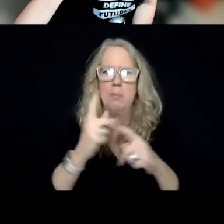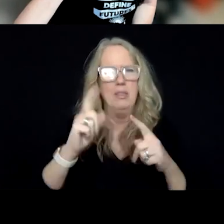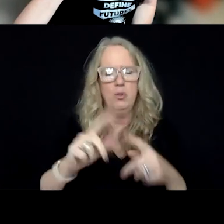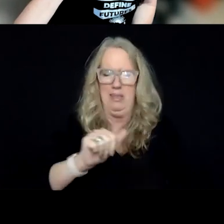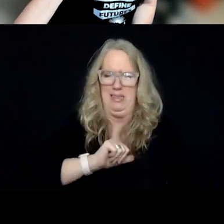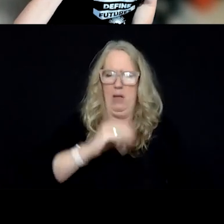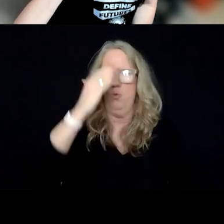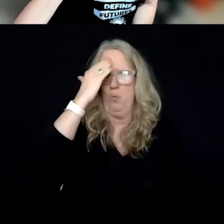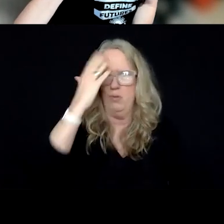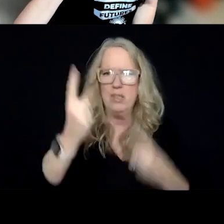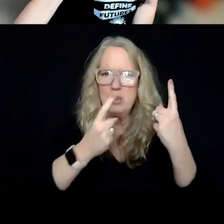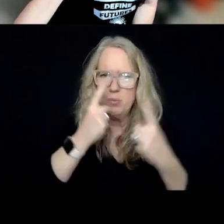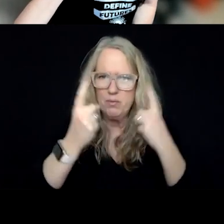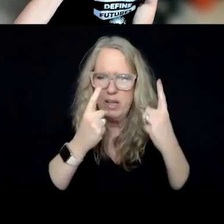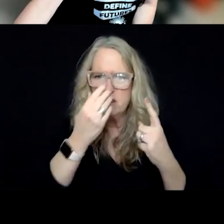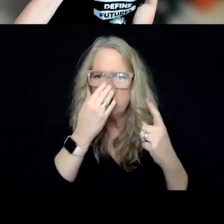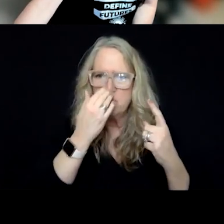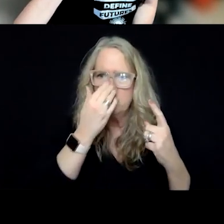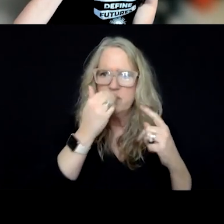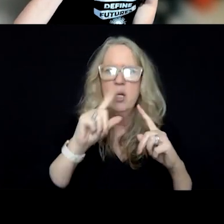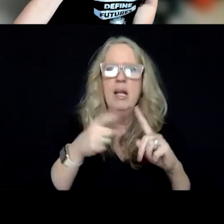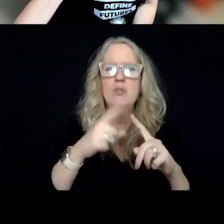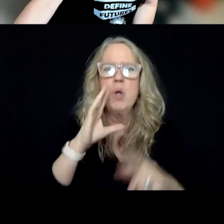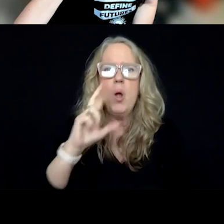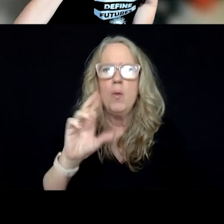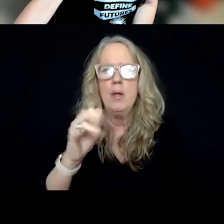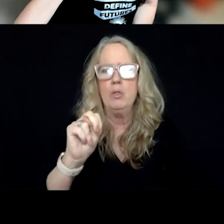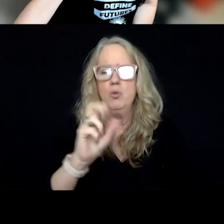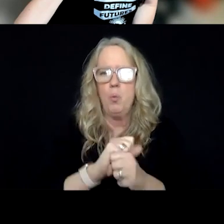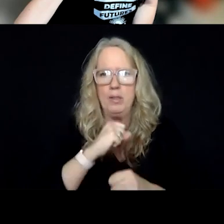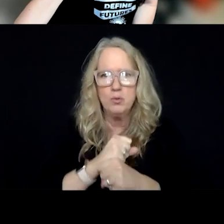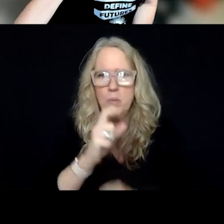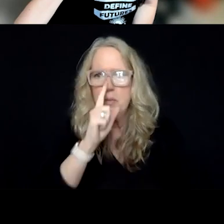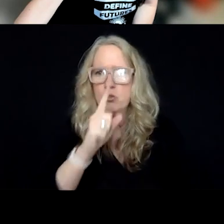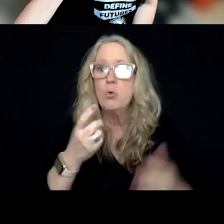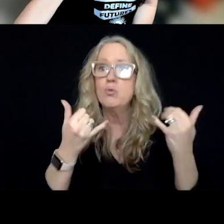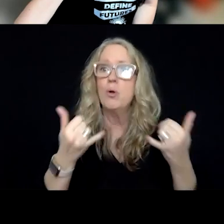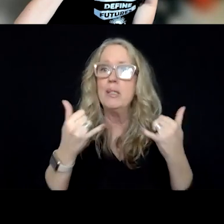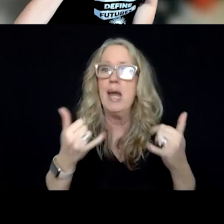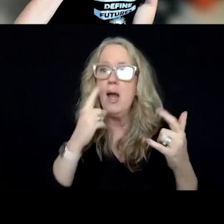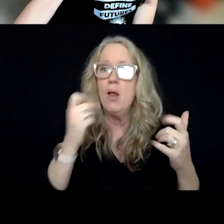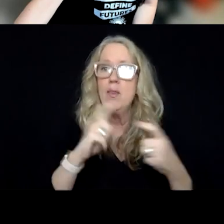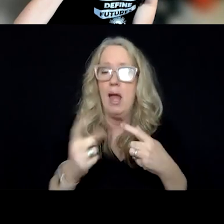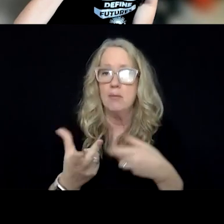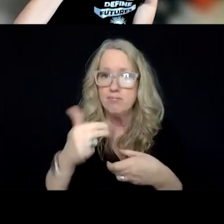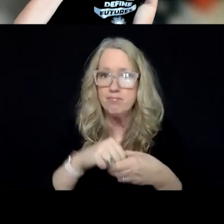REFLECTION. RETENTION. WE WANT TO MAKE SURE THAT IT IS SOMEWHERE WHERE THEY ENJOY